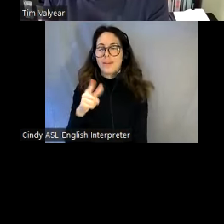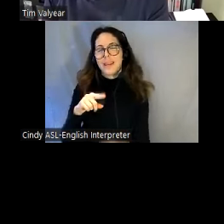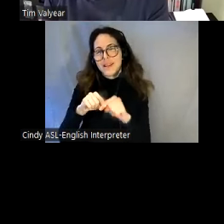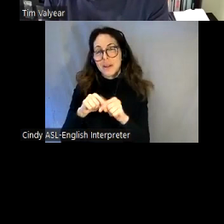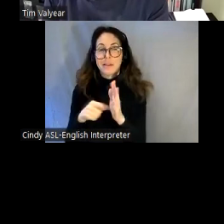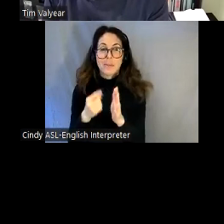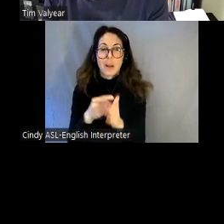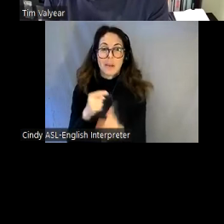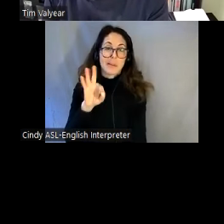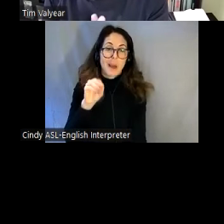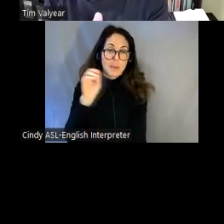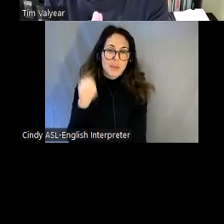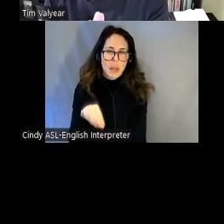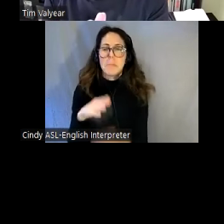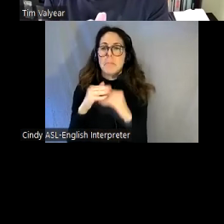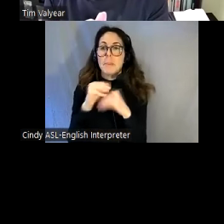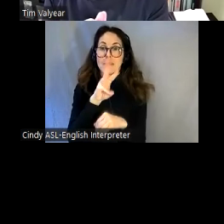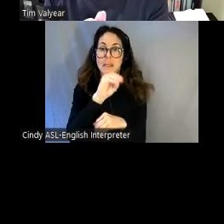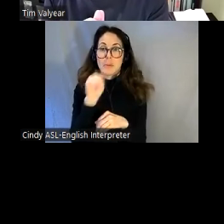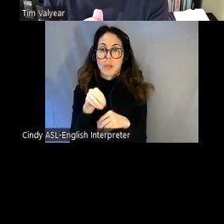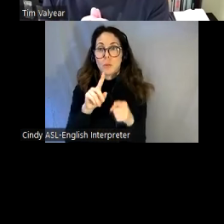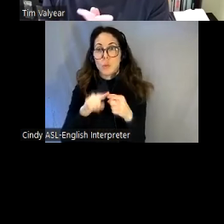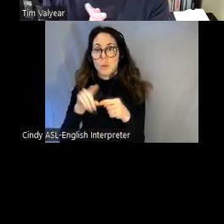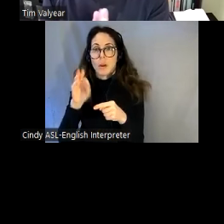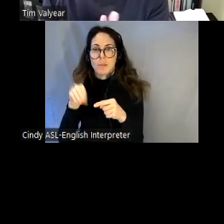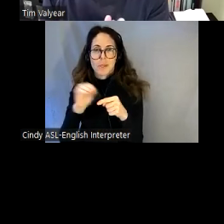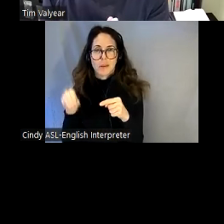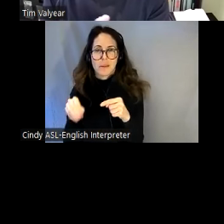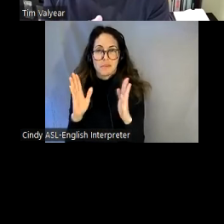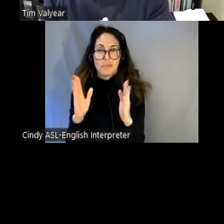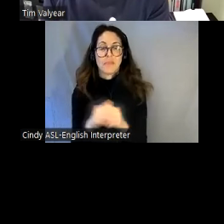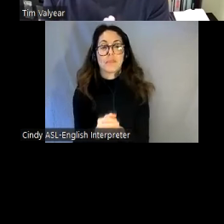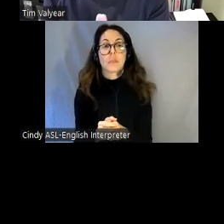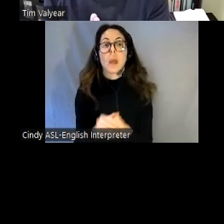uniforms. This is talking about 60% to 90% alcohol.